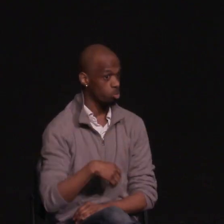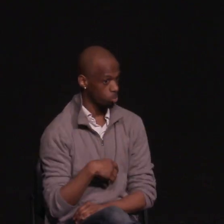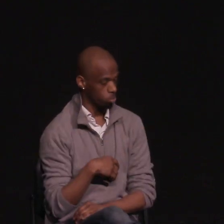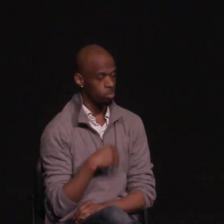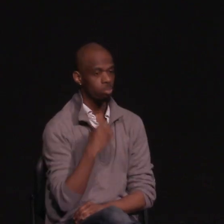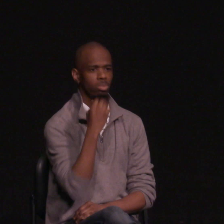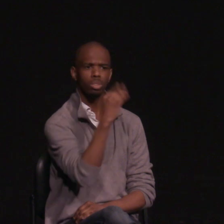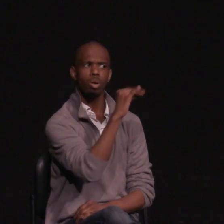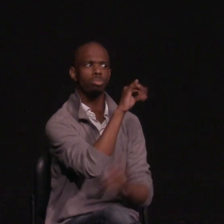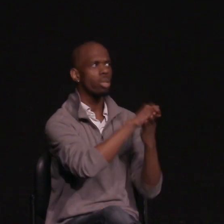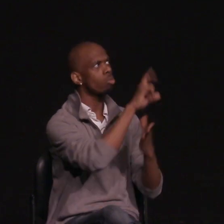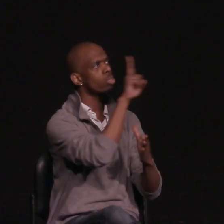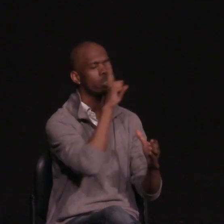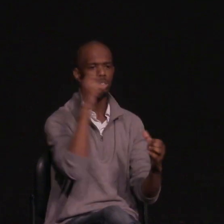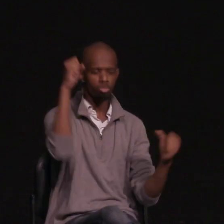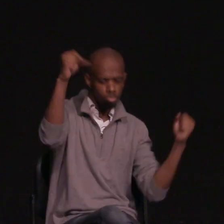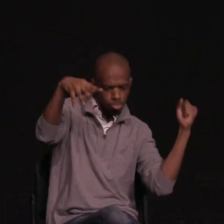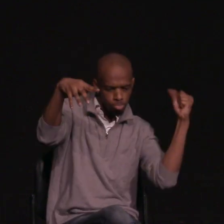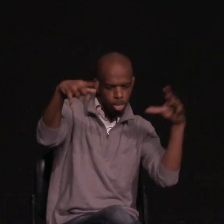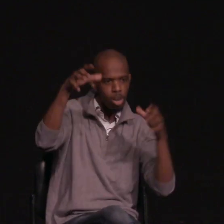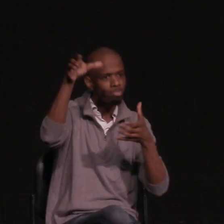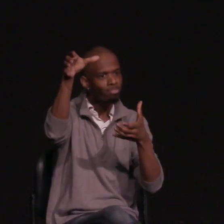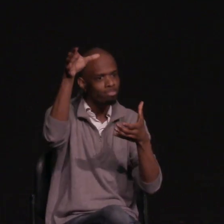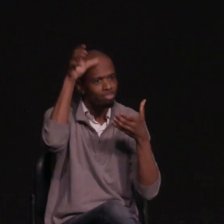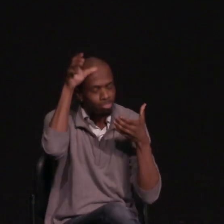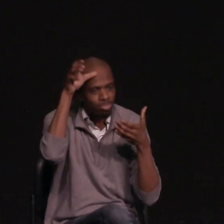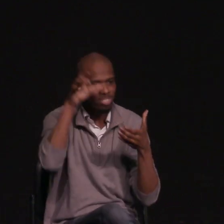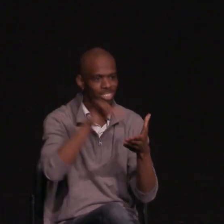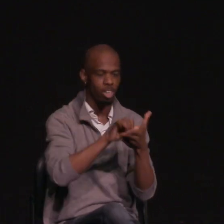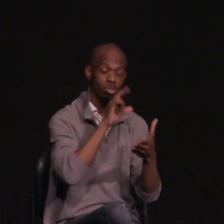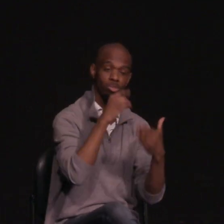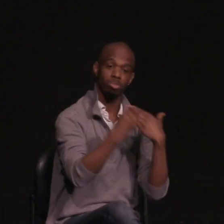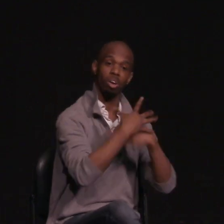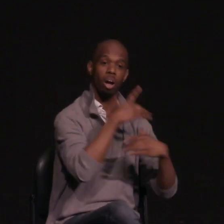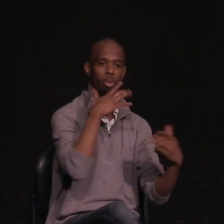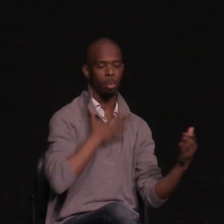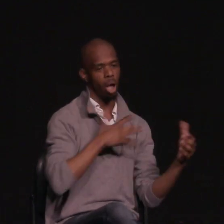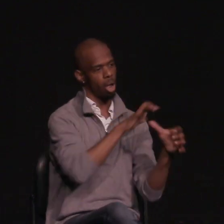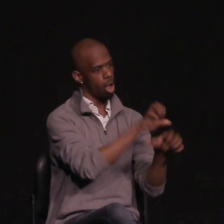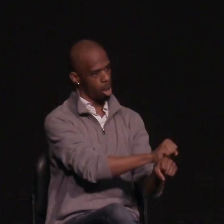intellectual lecture that radically shifted my habits, attitudes, and politics regarding food.